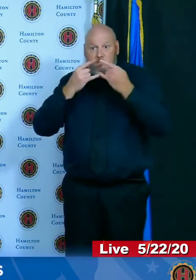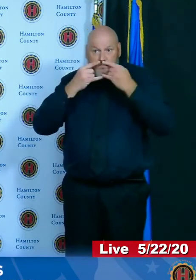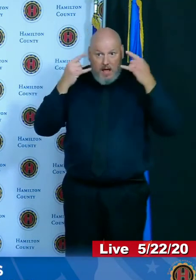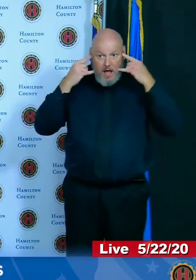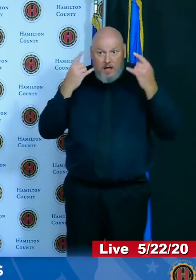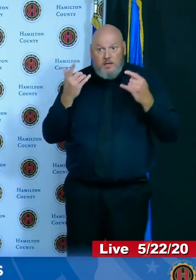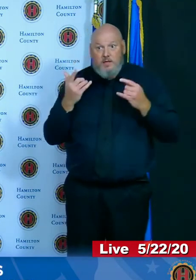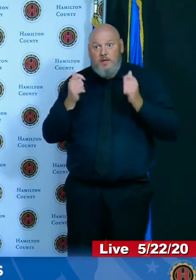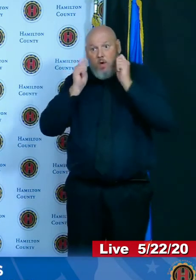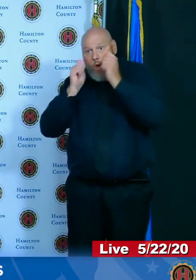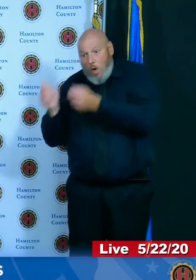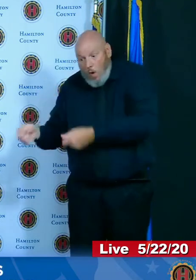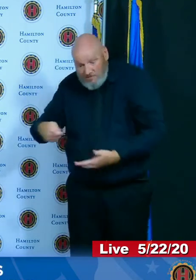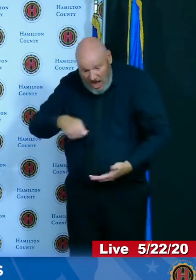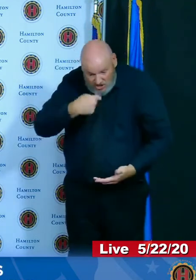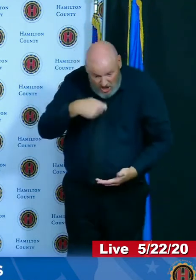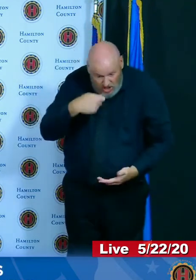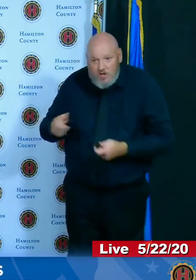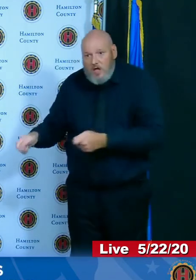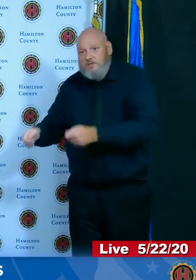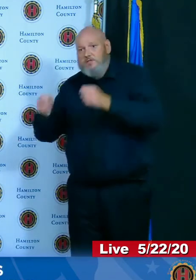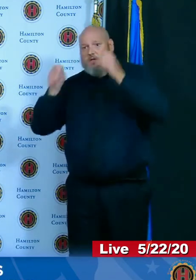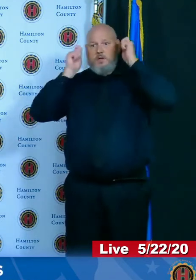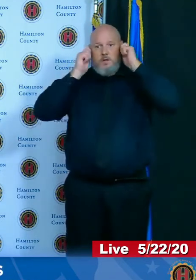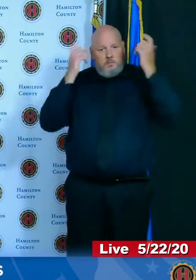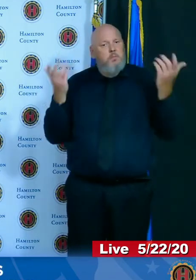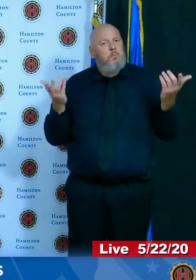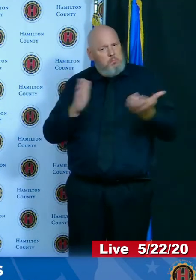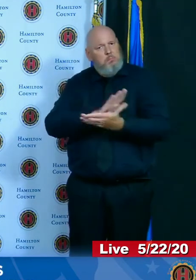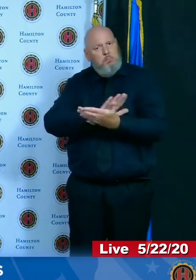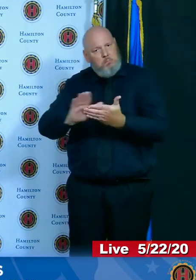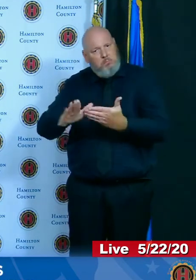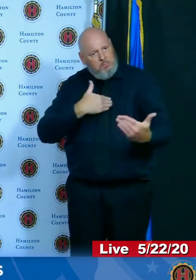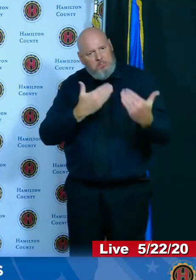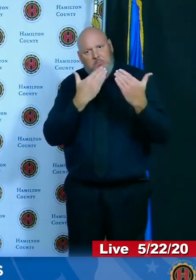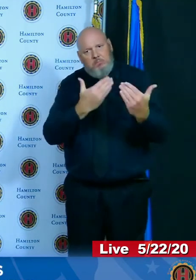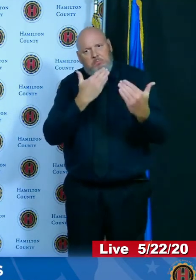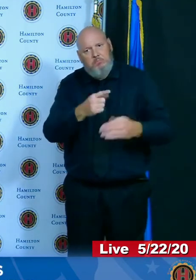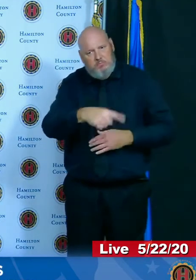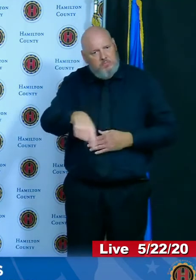so there there are ways to do this right and Greg and remember Greg's